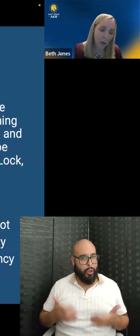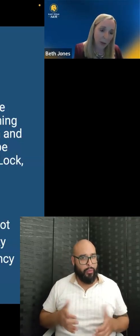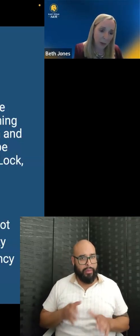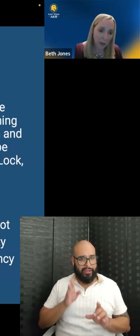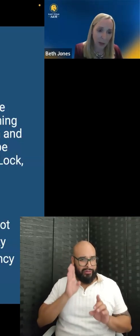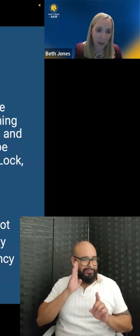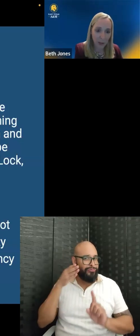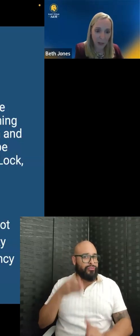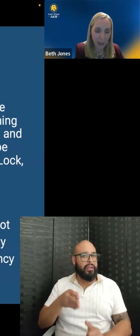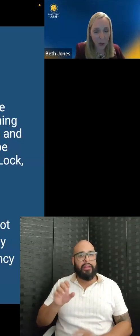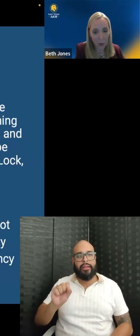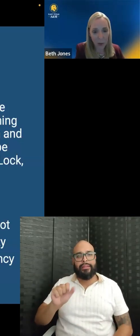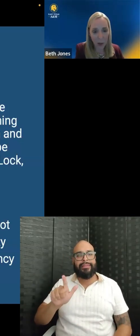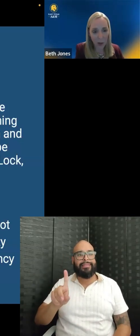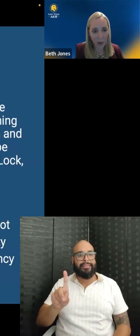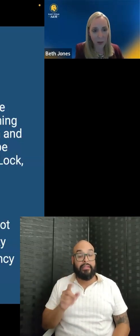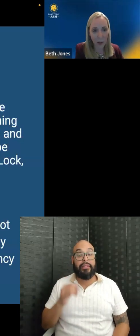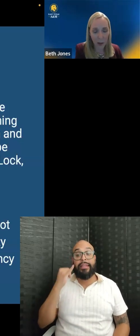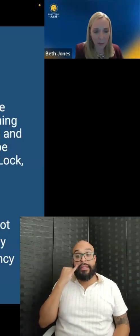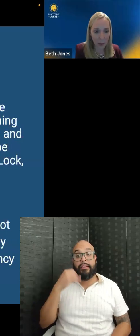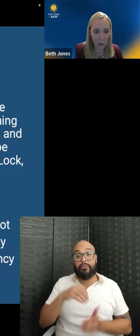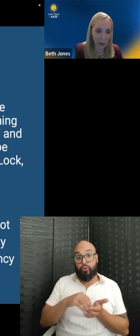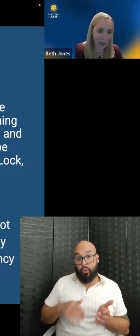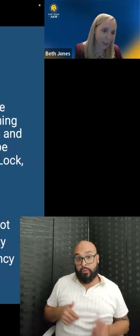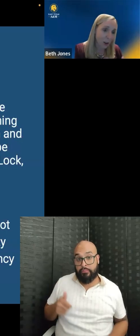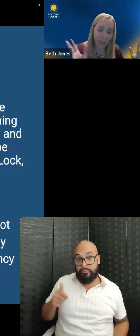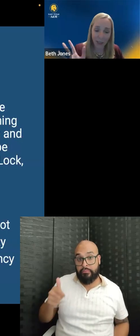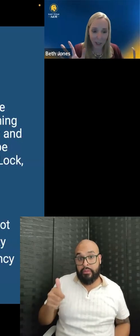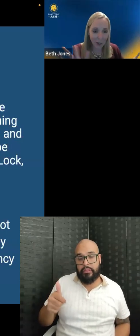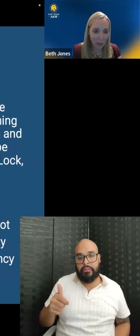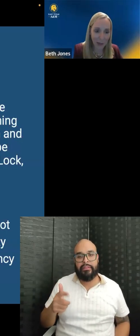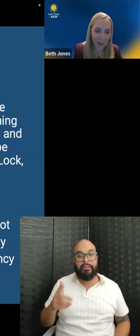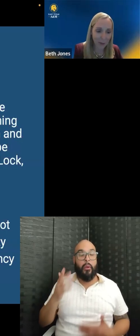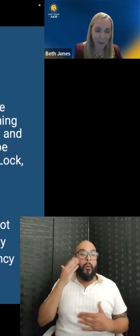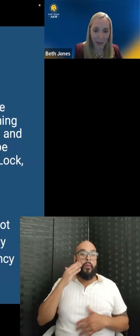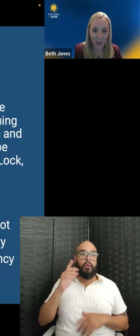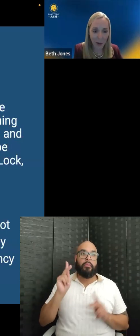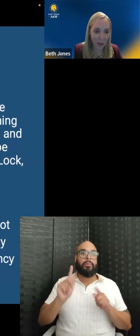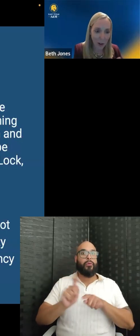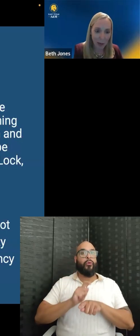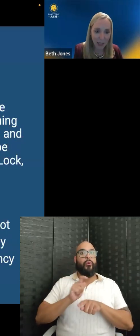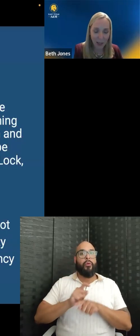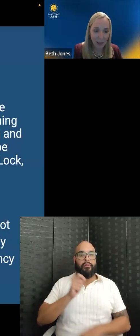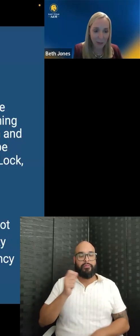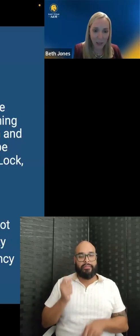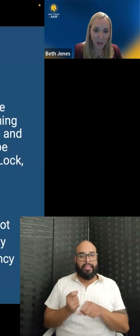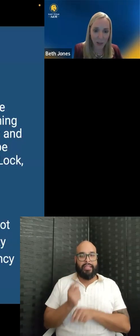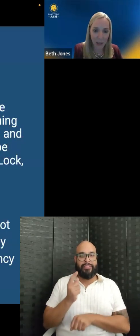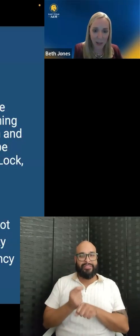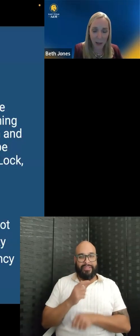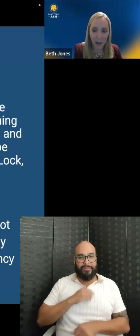However, if it's a student, you know, I get called every year for my daughter not passing the vision screening.